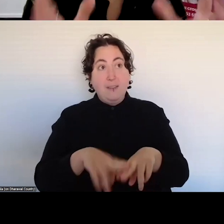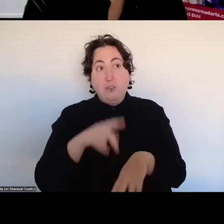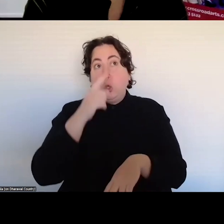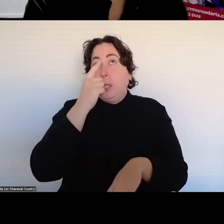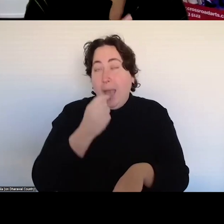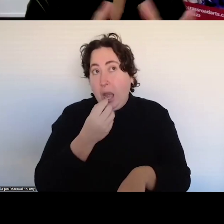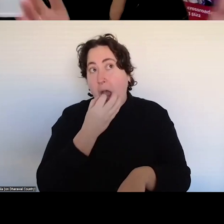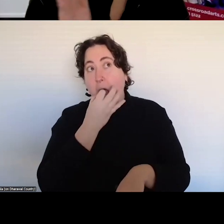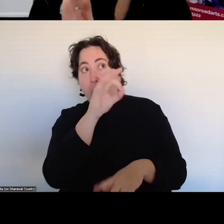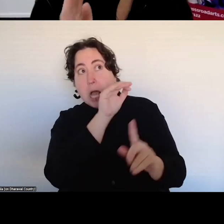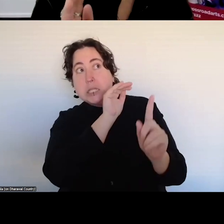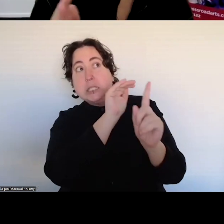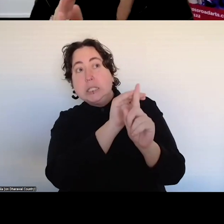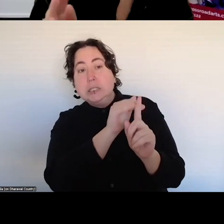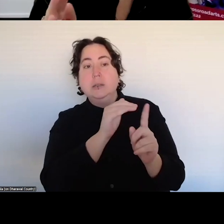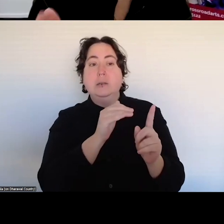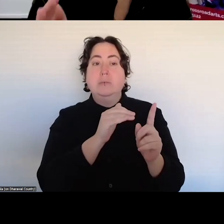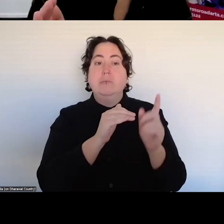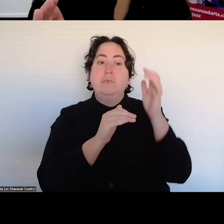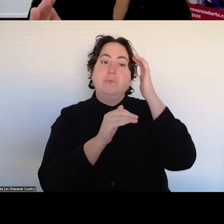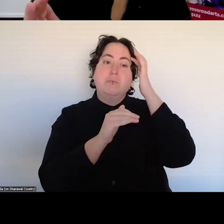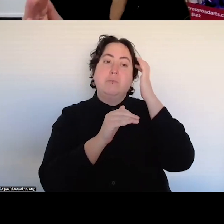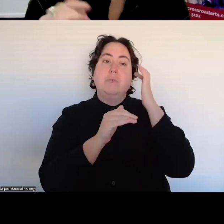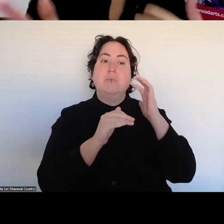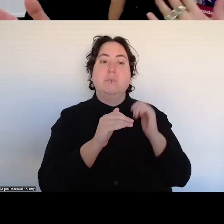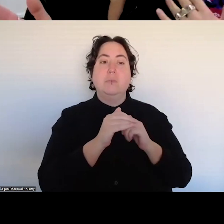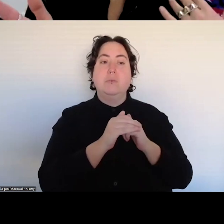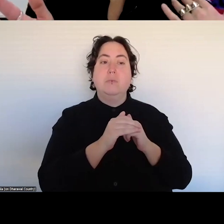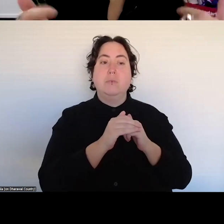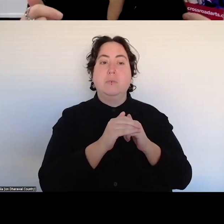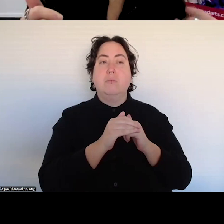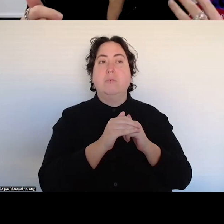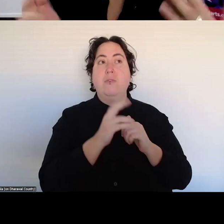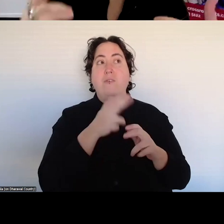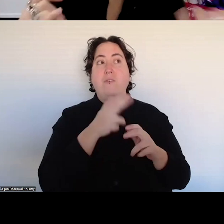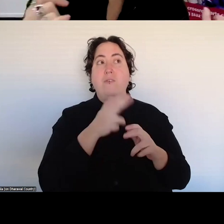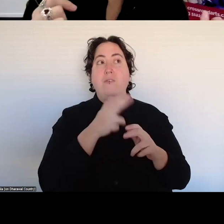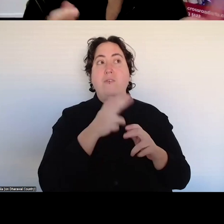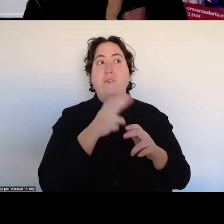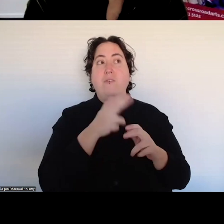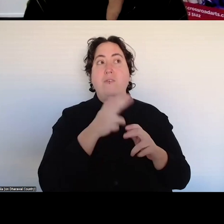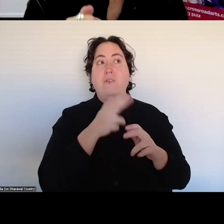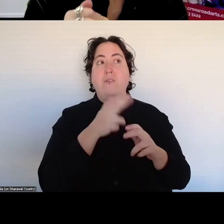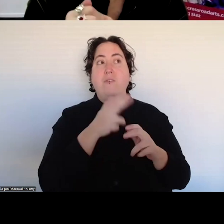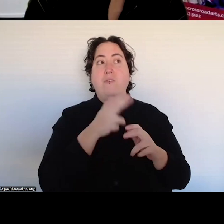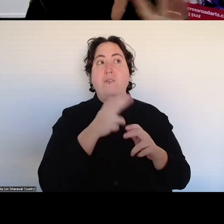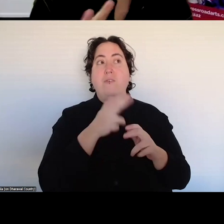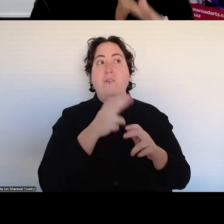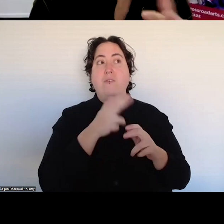if you can ask for it to fall within the deadline of the matched funding, we had to